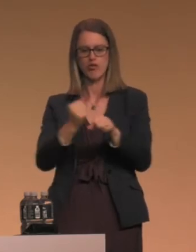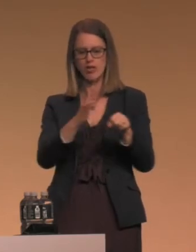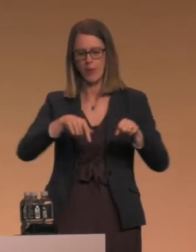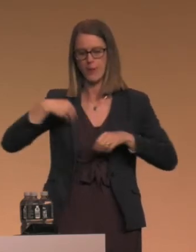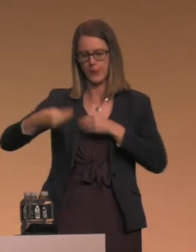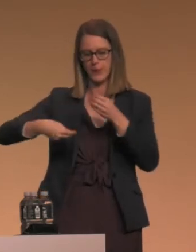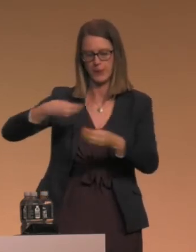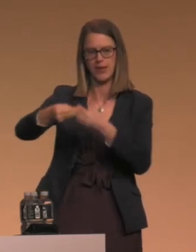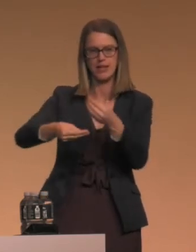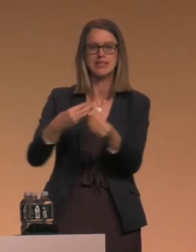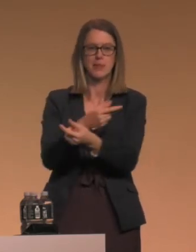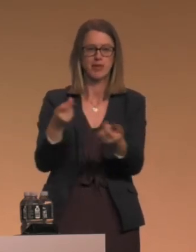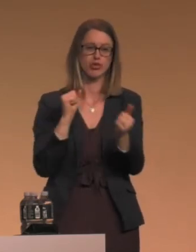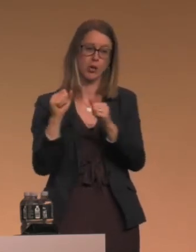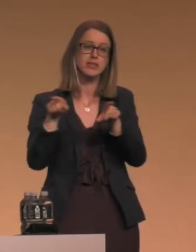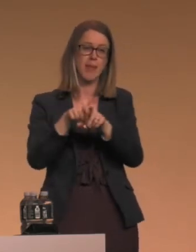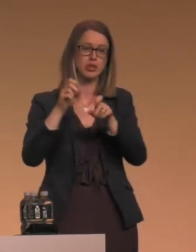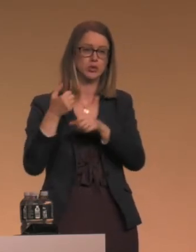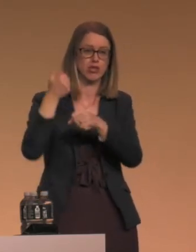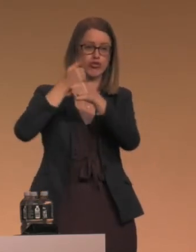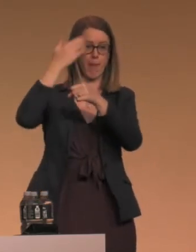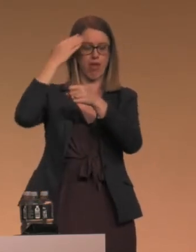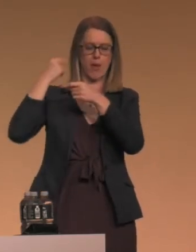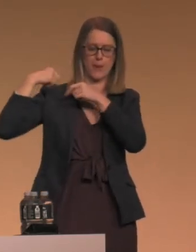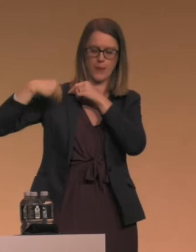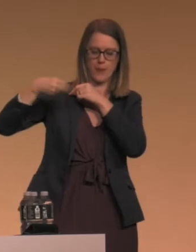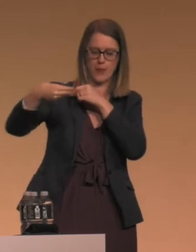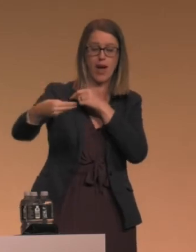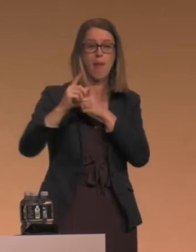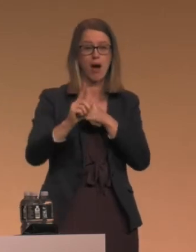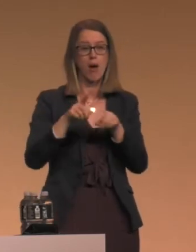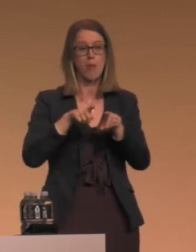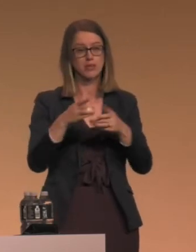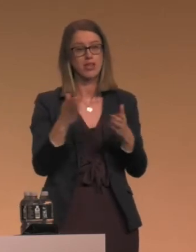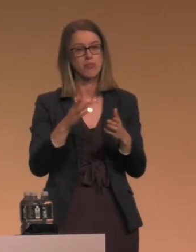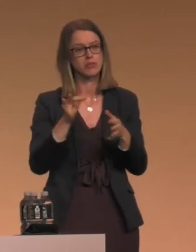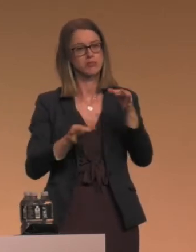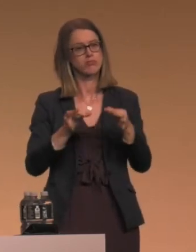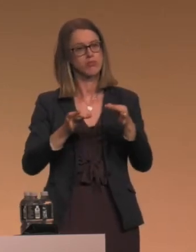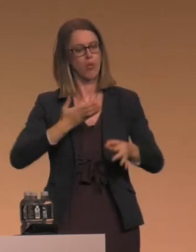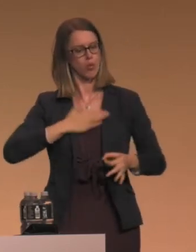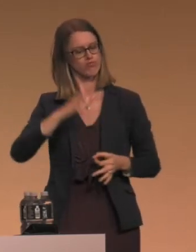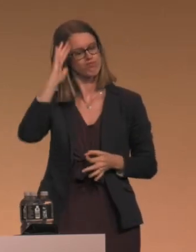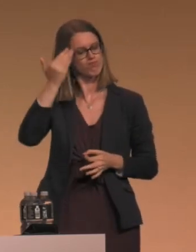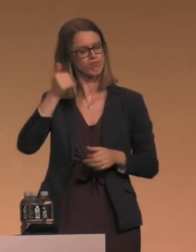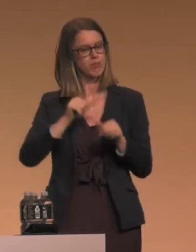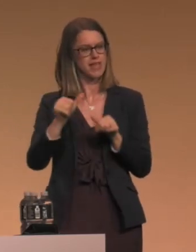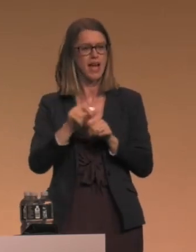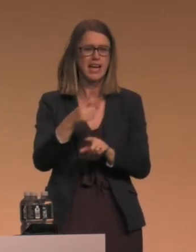And some of them struggle with the same issues as grandma. But nearly all of them are determined to do better. This is not easy.